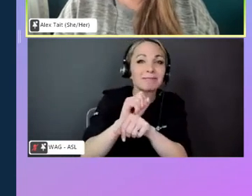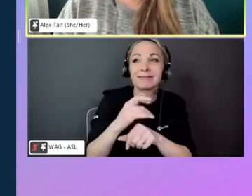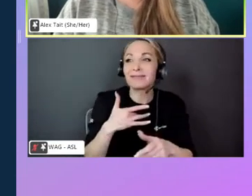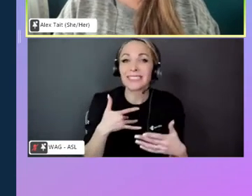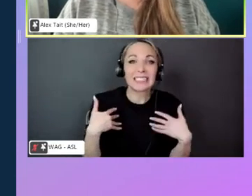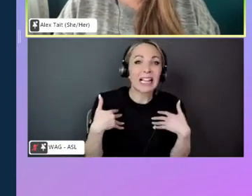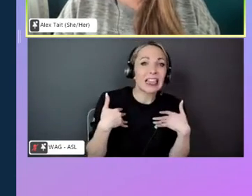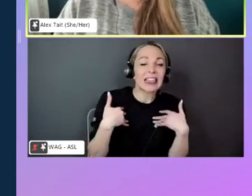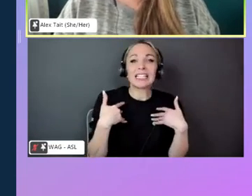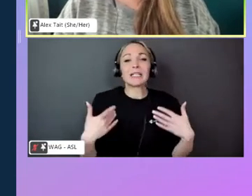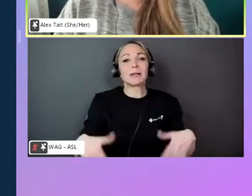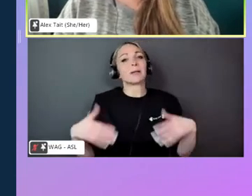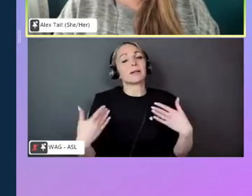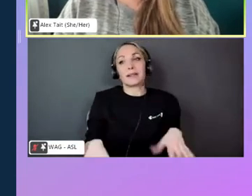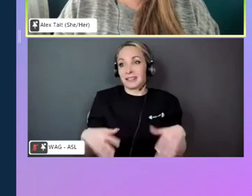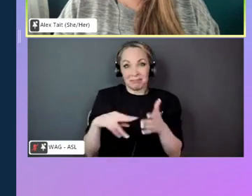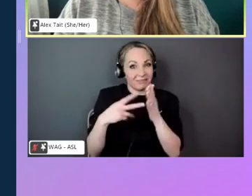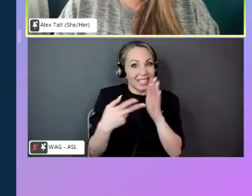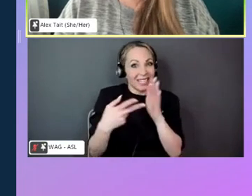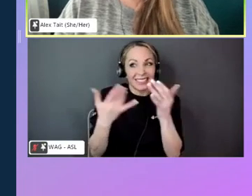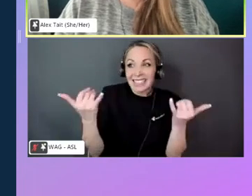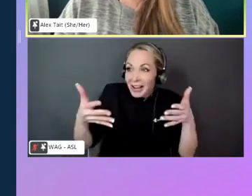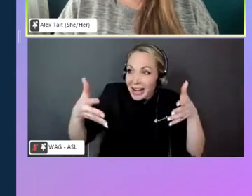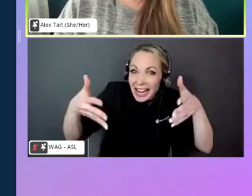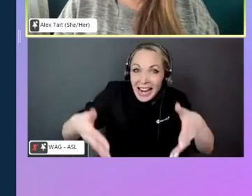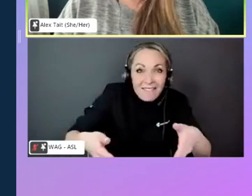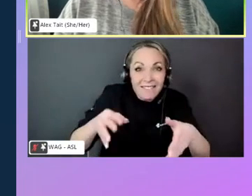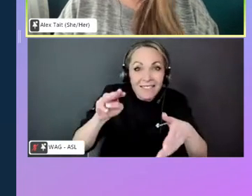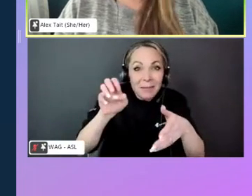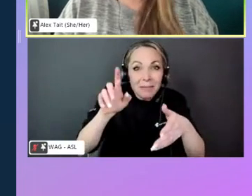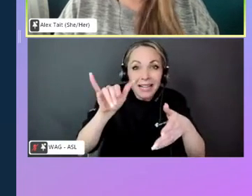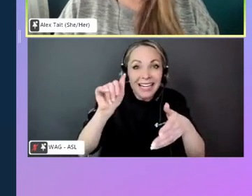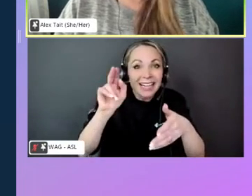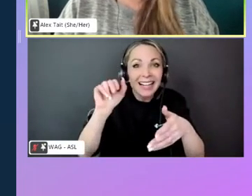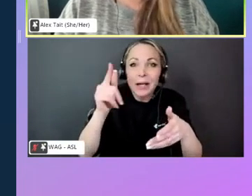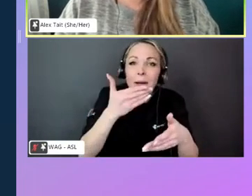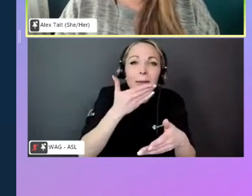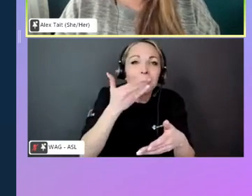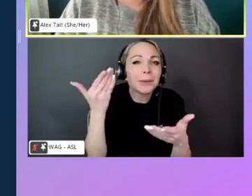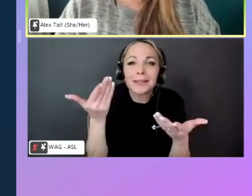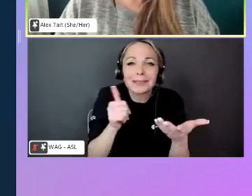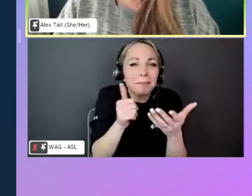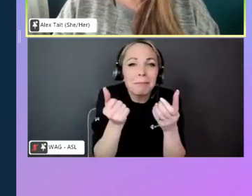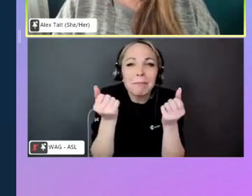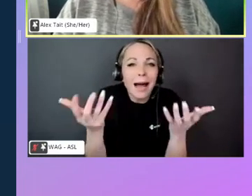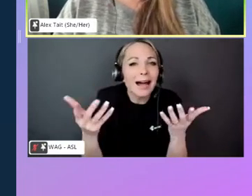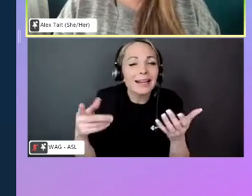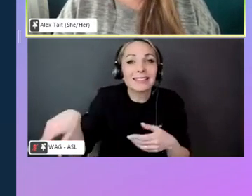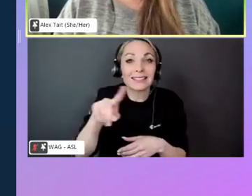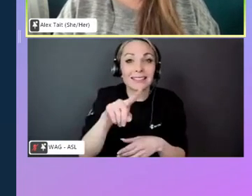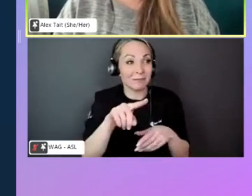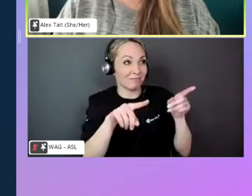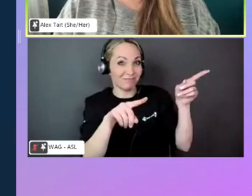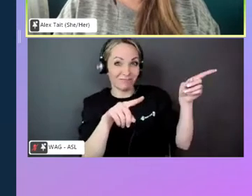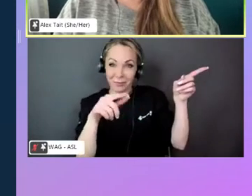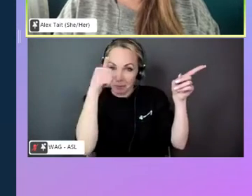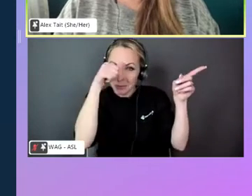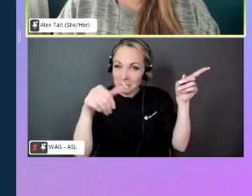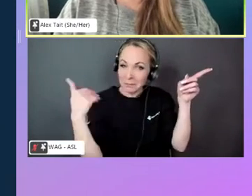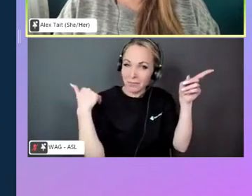furloughs, and left millennials very vulnerable in the workforce. Just a fun fact, mark Zuckerberg himself